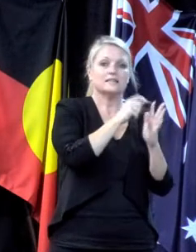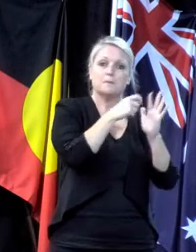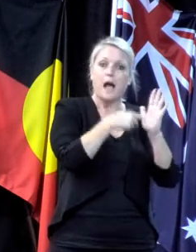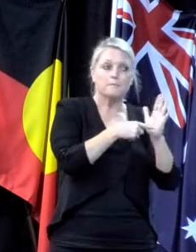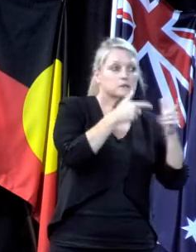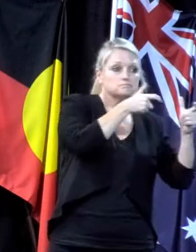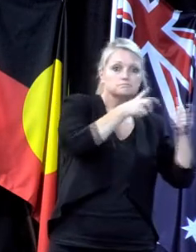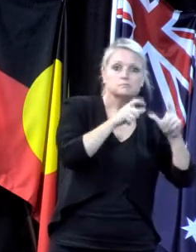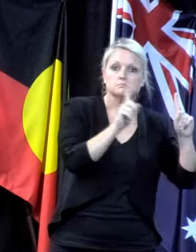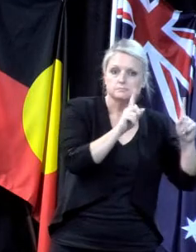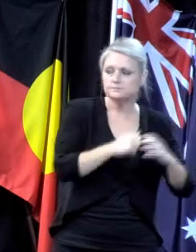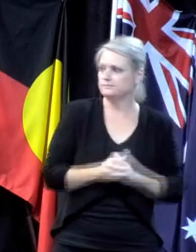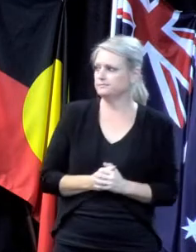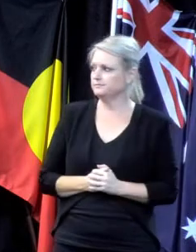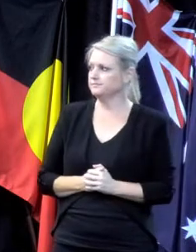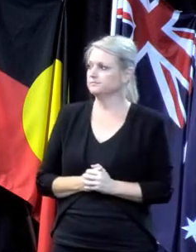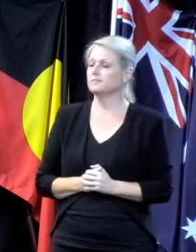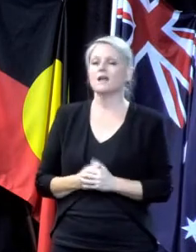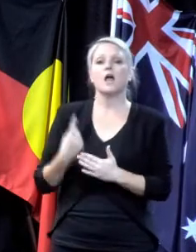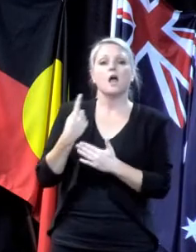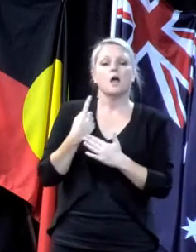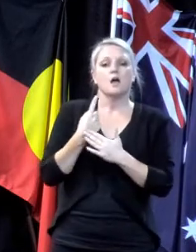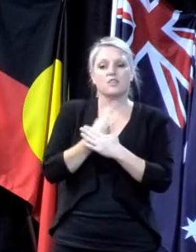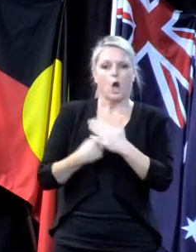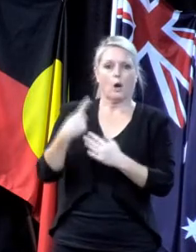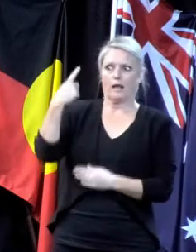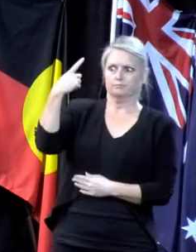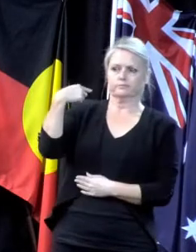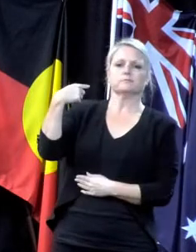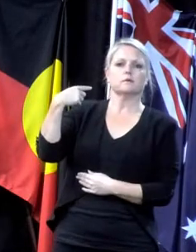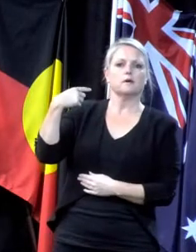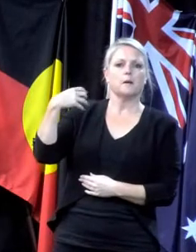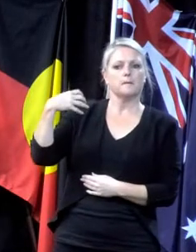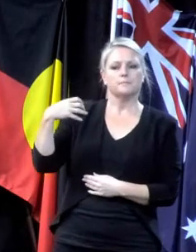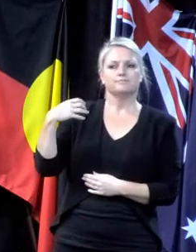The only – the only mandatory reflection would be the school